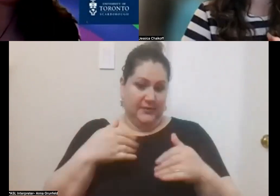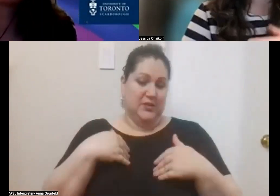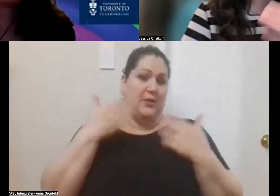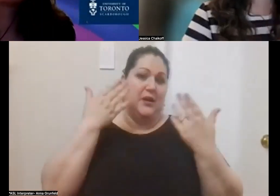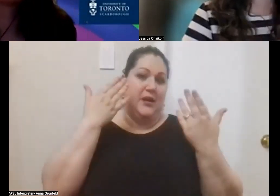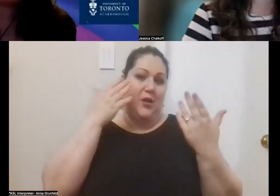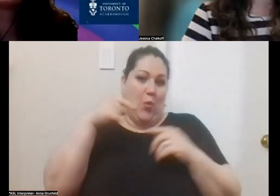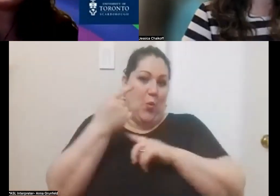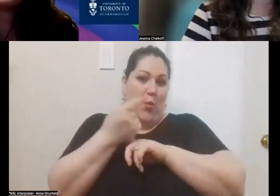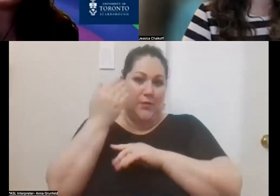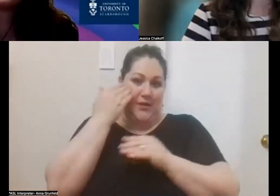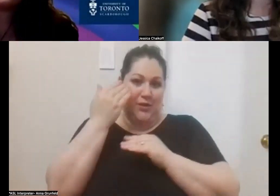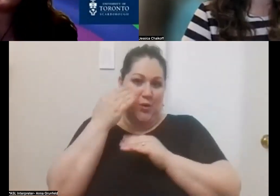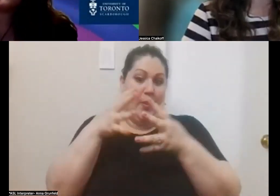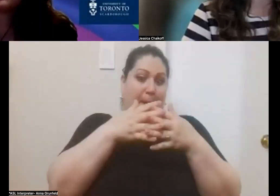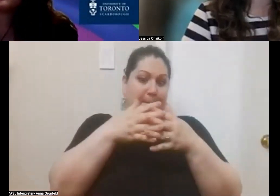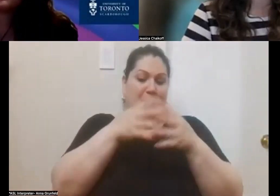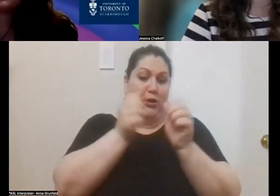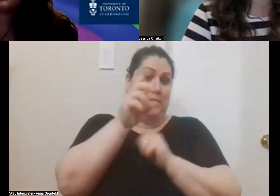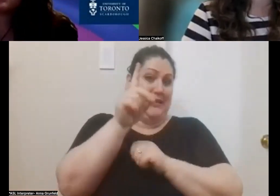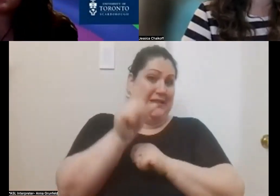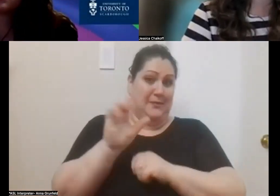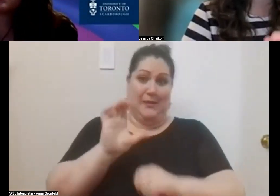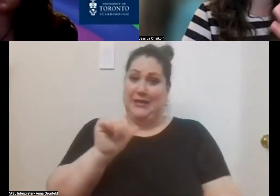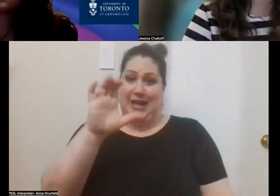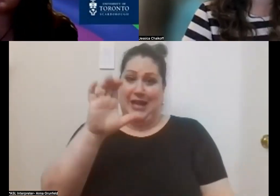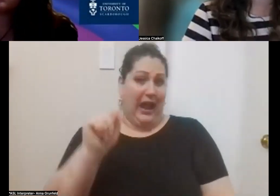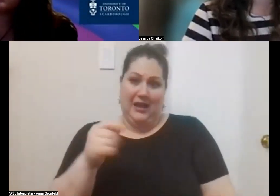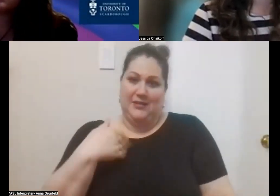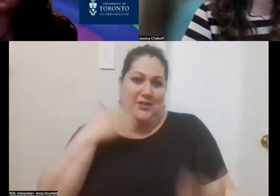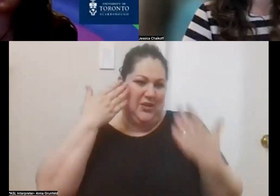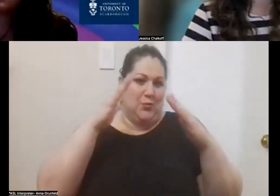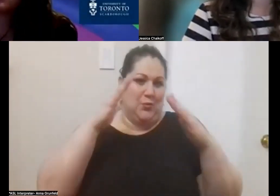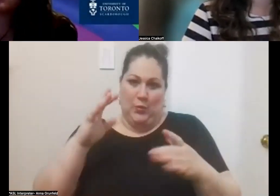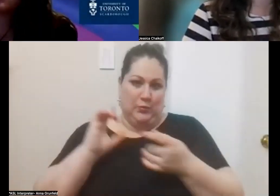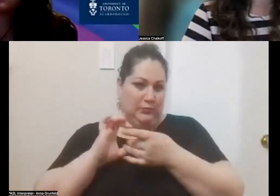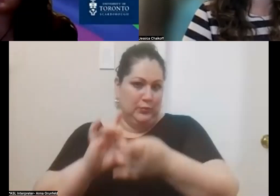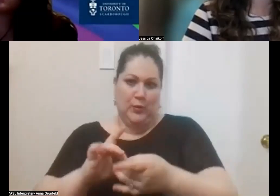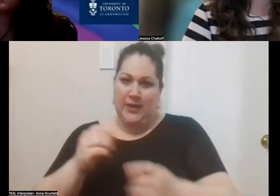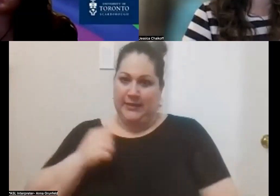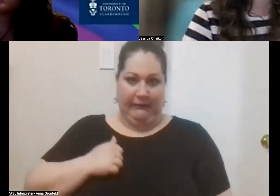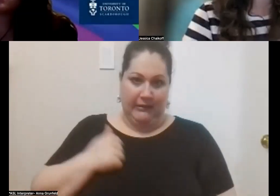I don't know as much about Canada, so I can't really relate to that.